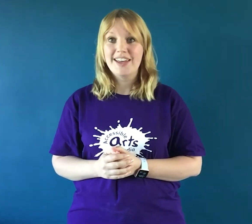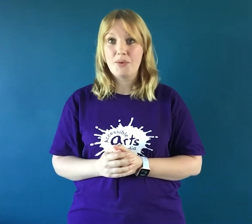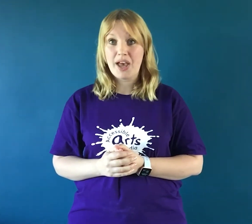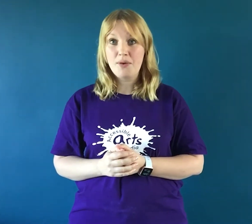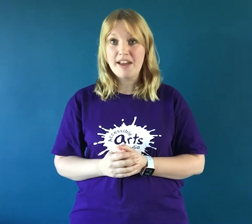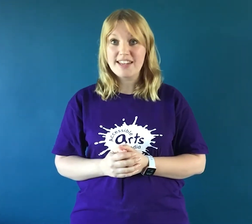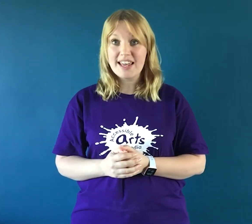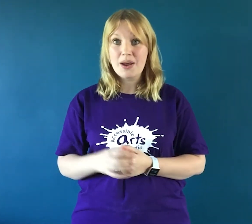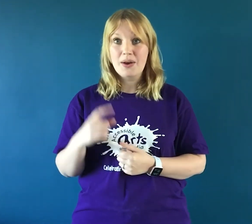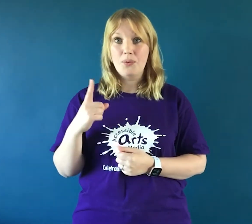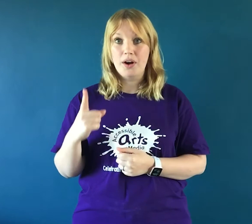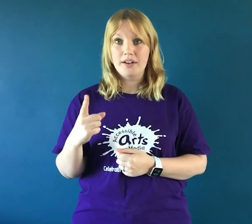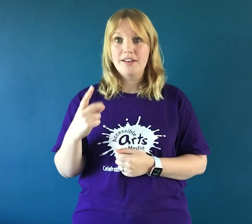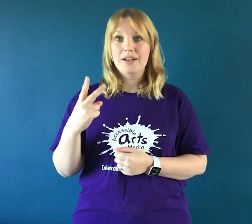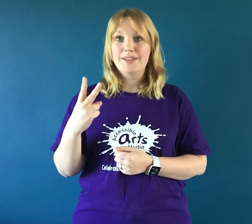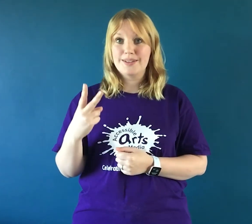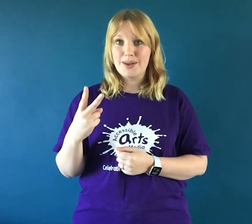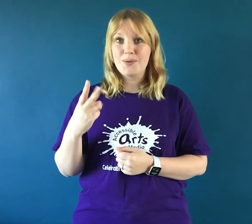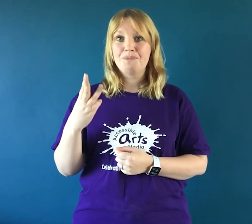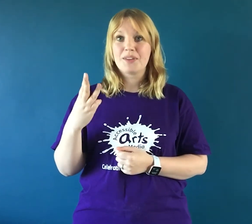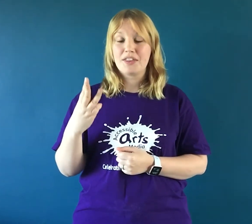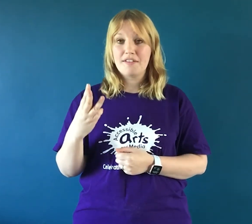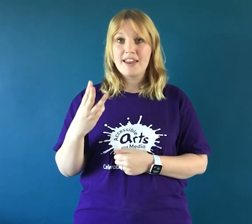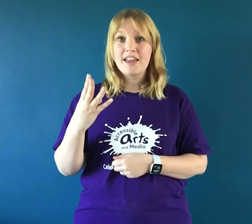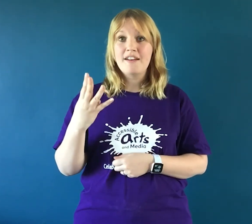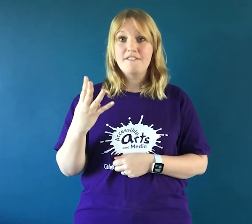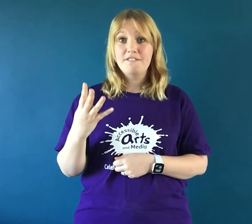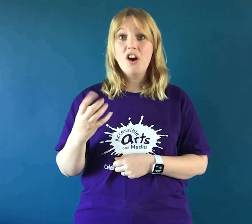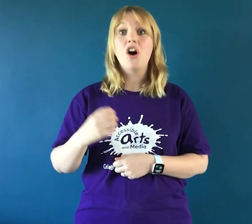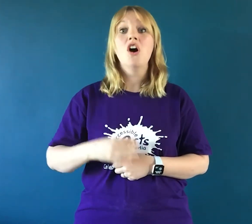Here we go read, one to three four.